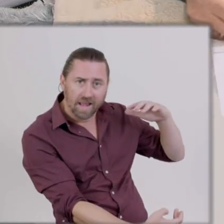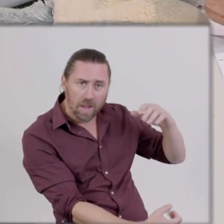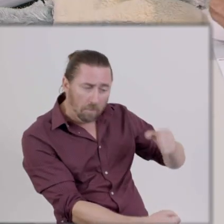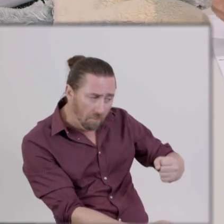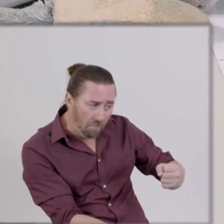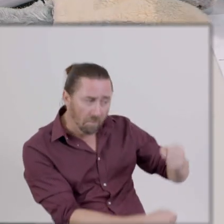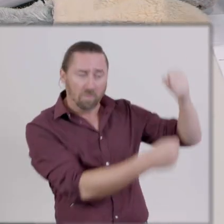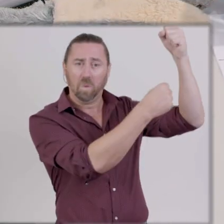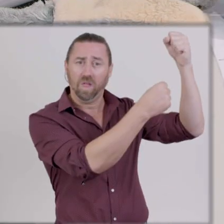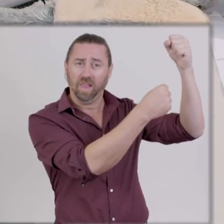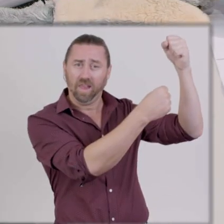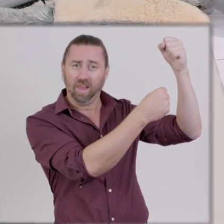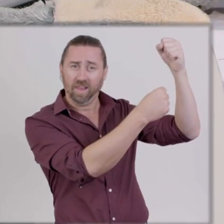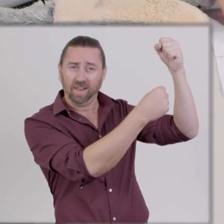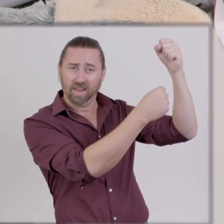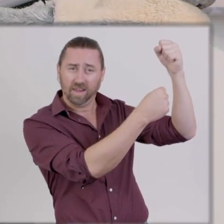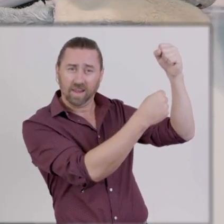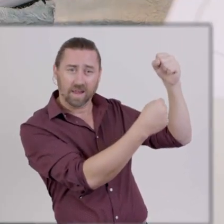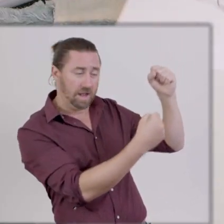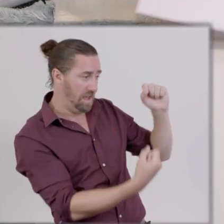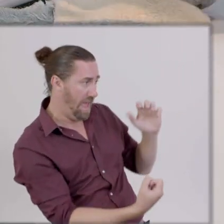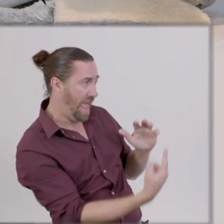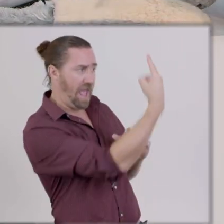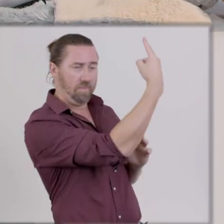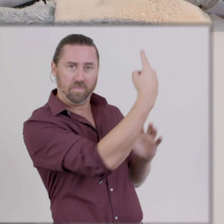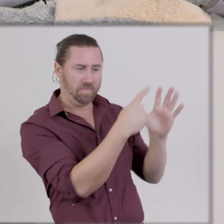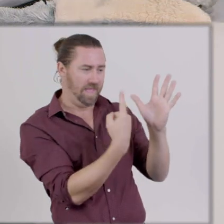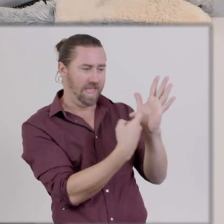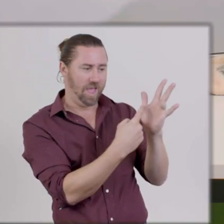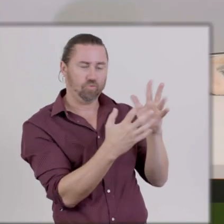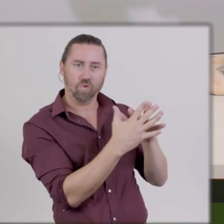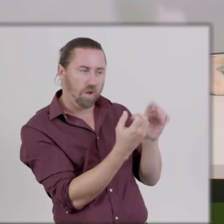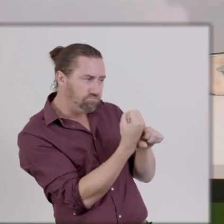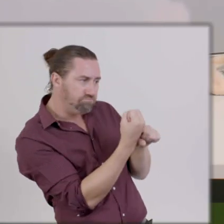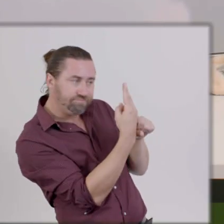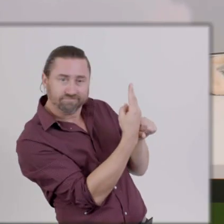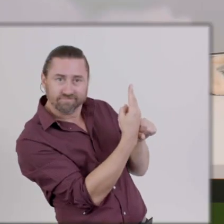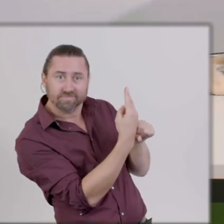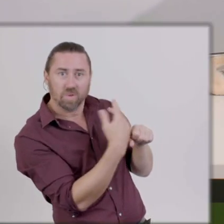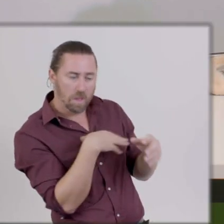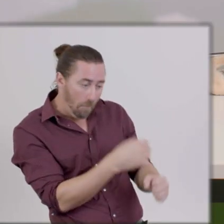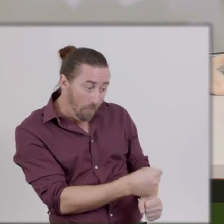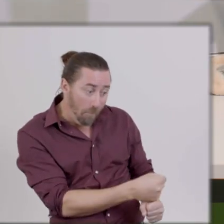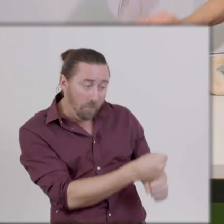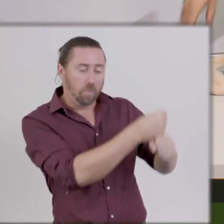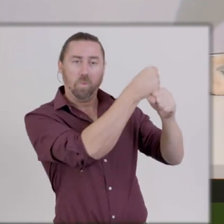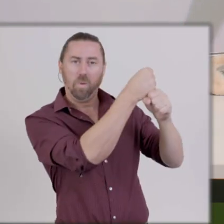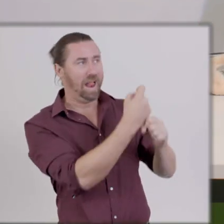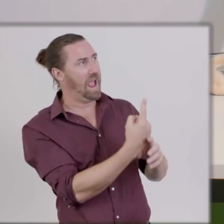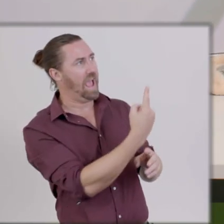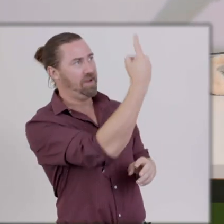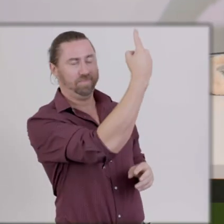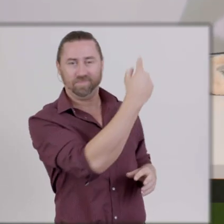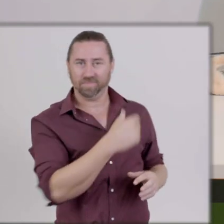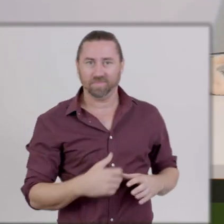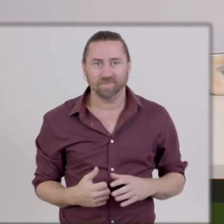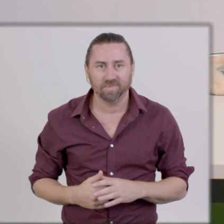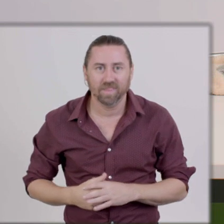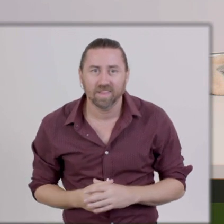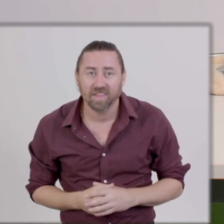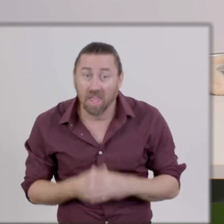I think I'll put the arrow facing up, because the pull went up.